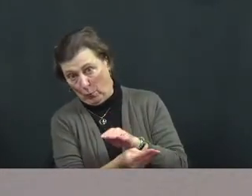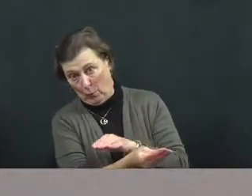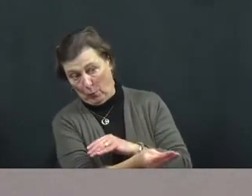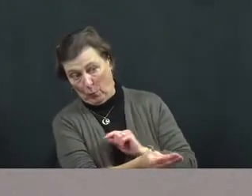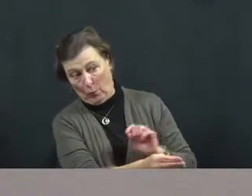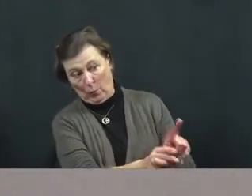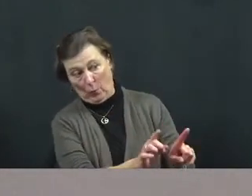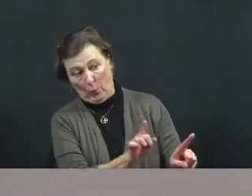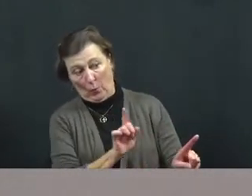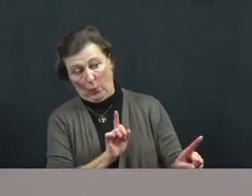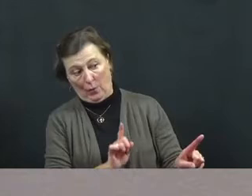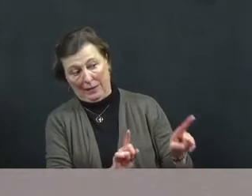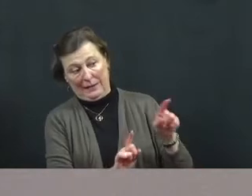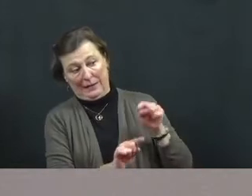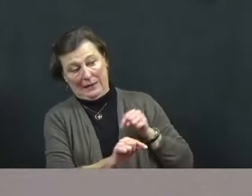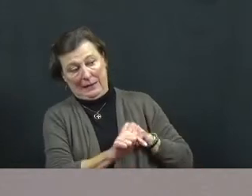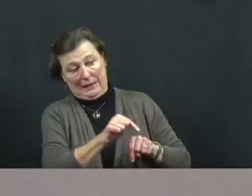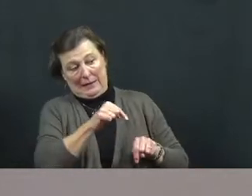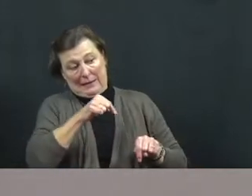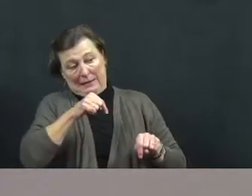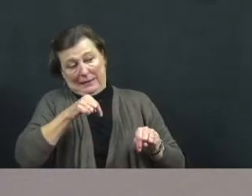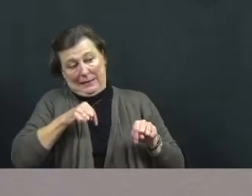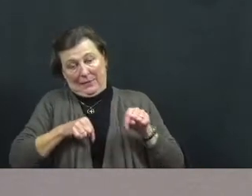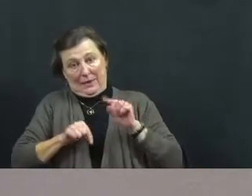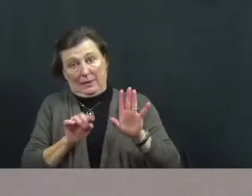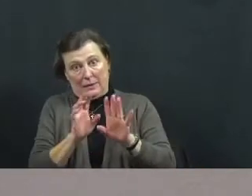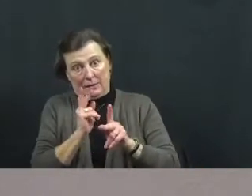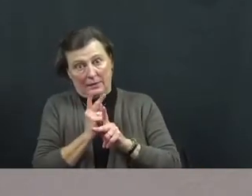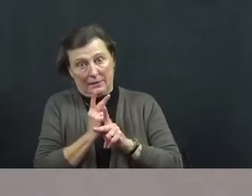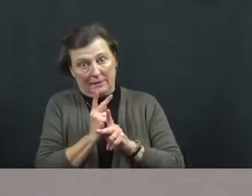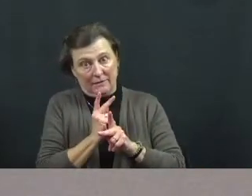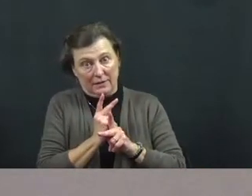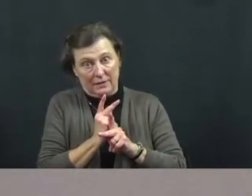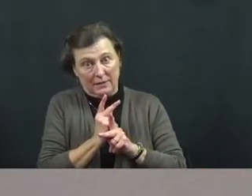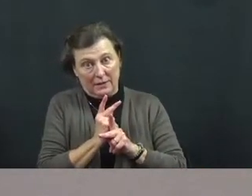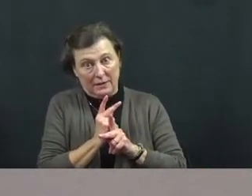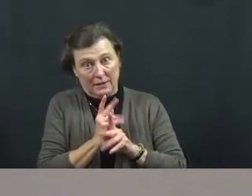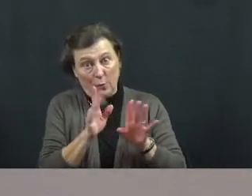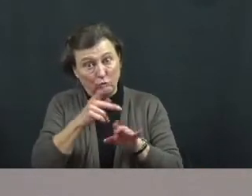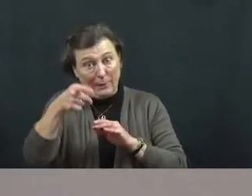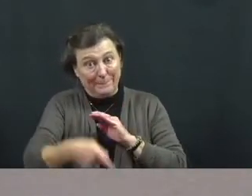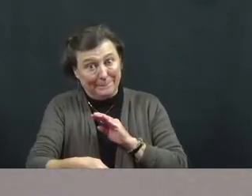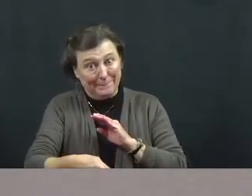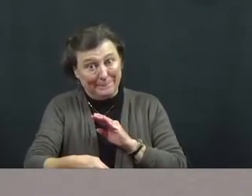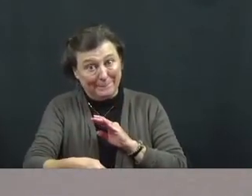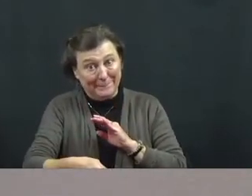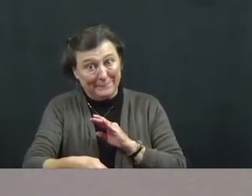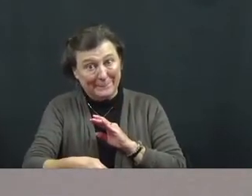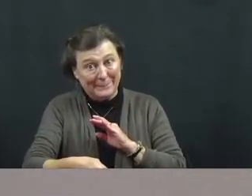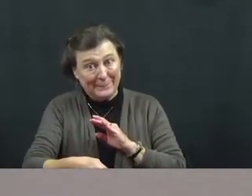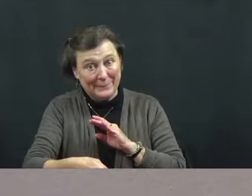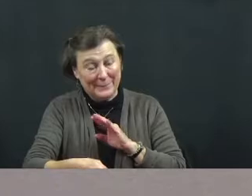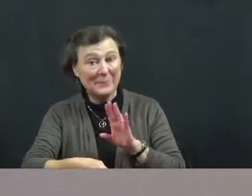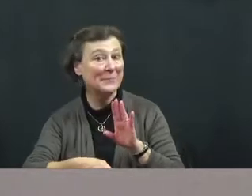slowly away. Careful not to trip.